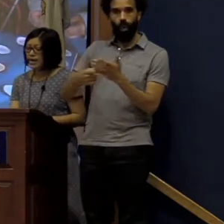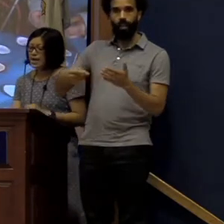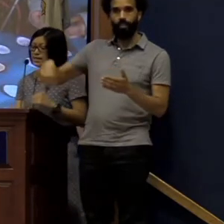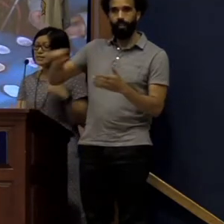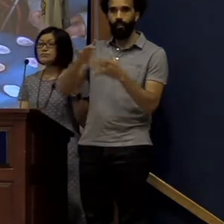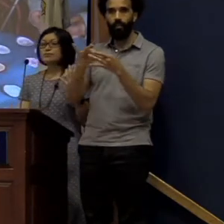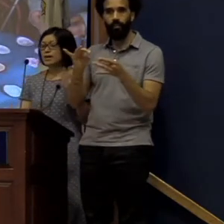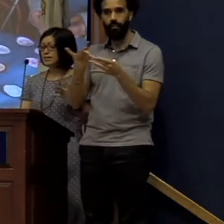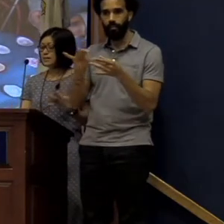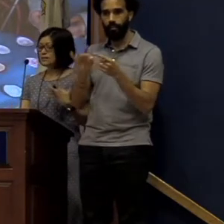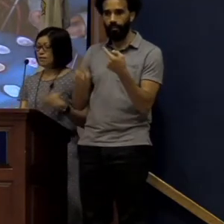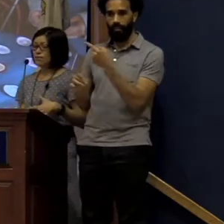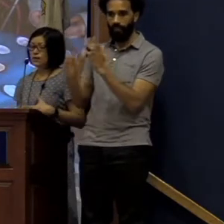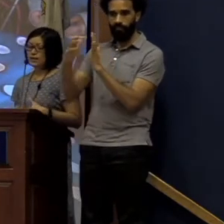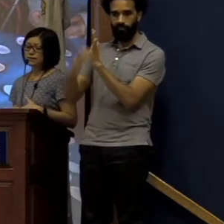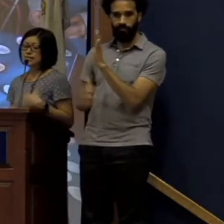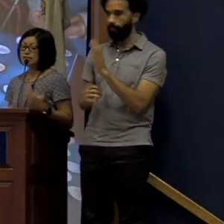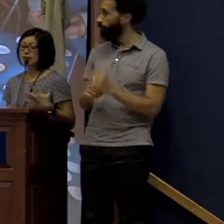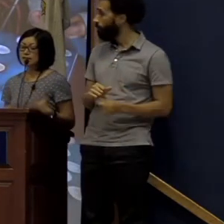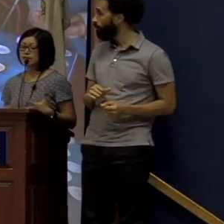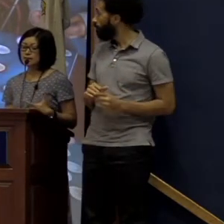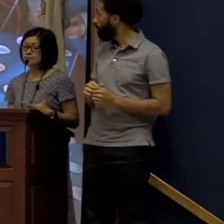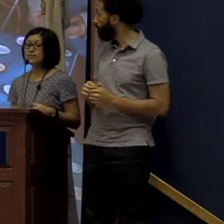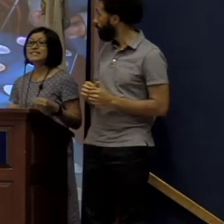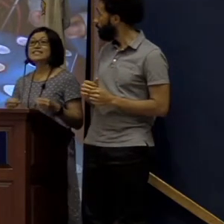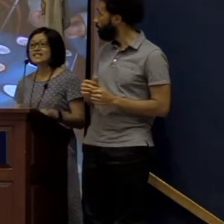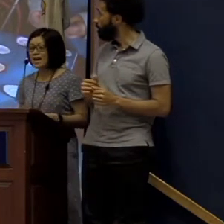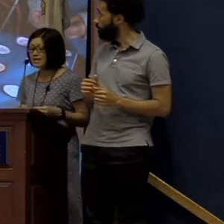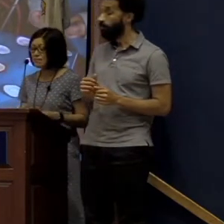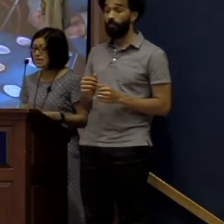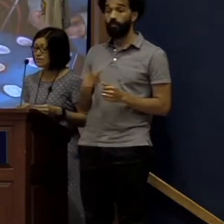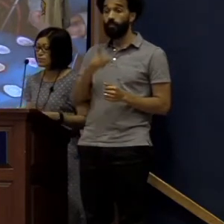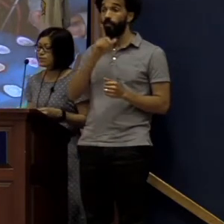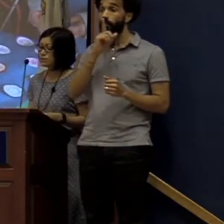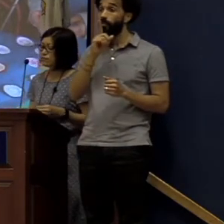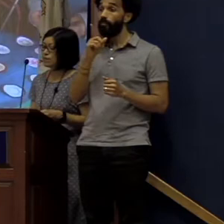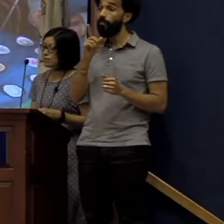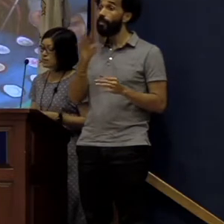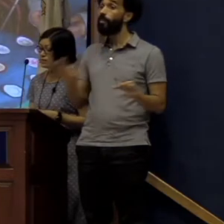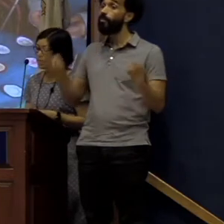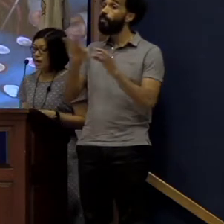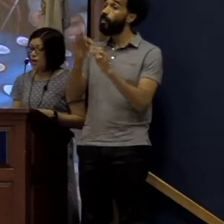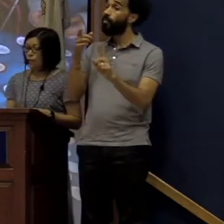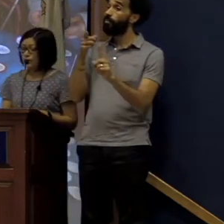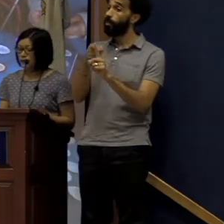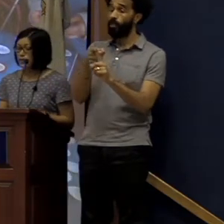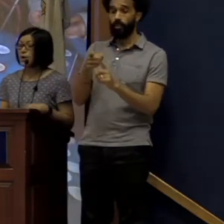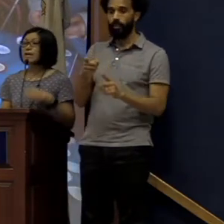This reminds us of what each says about desire based research frameworks They require